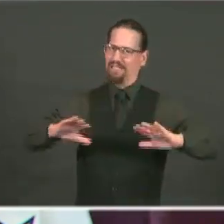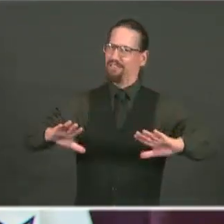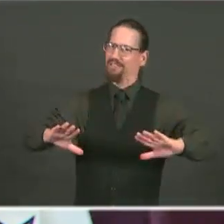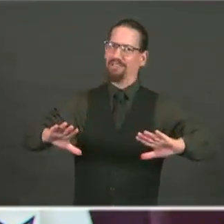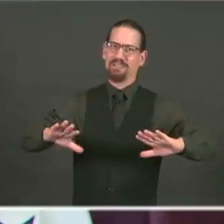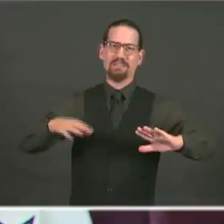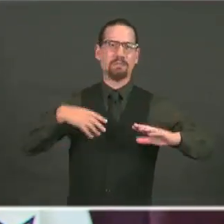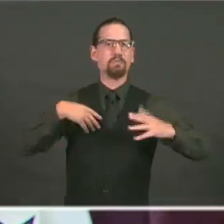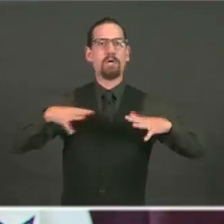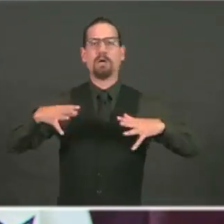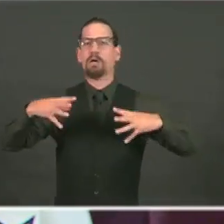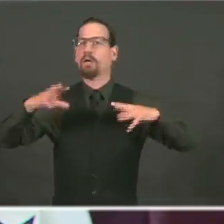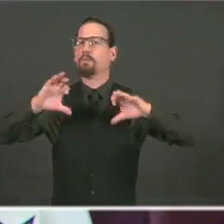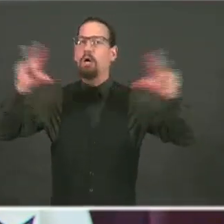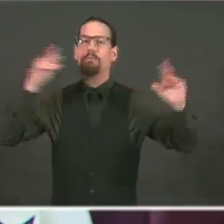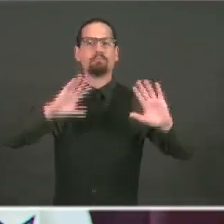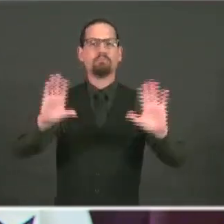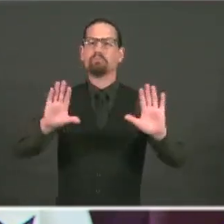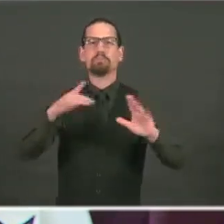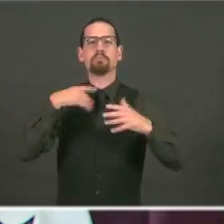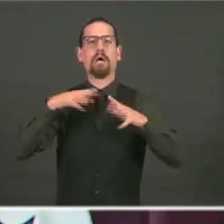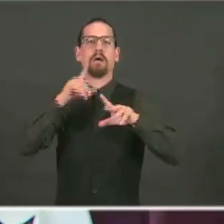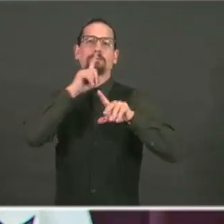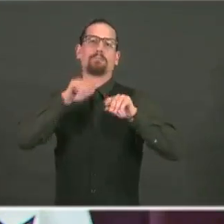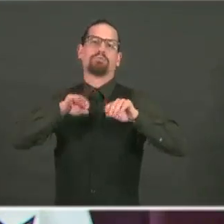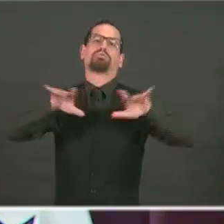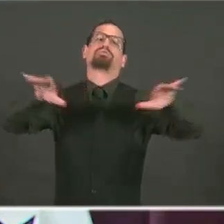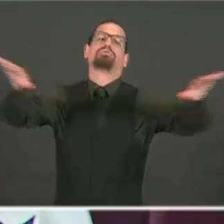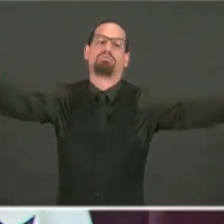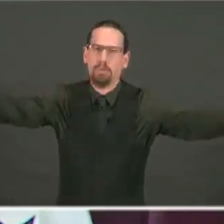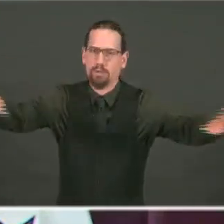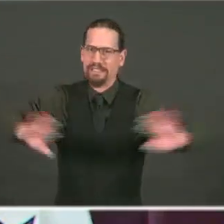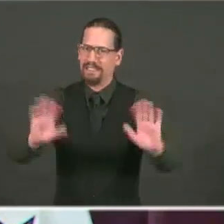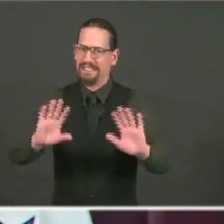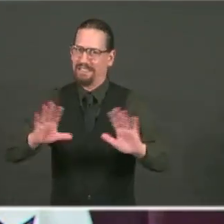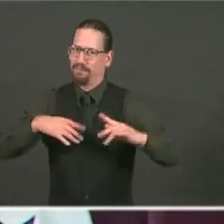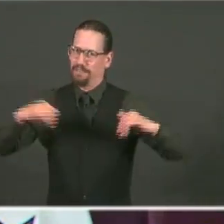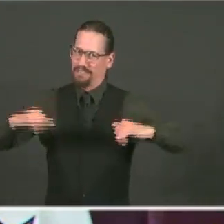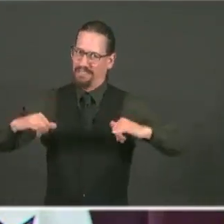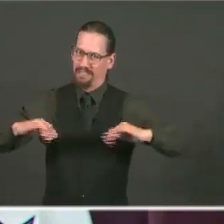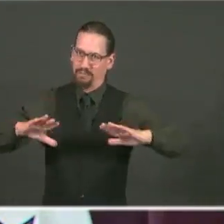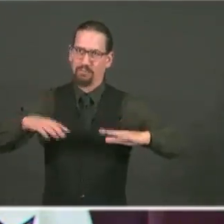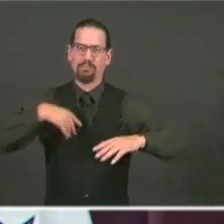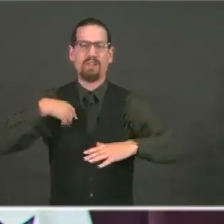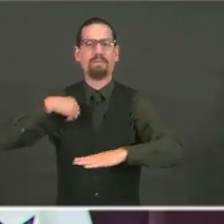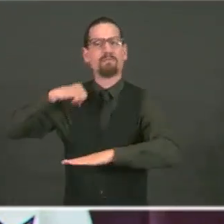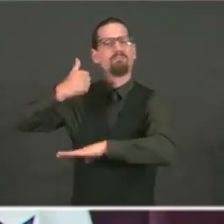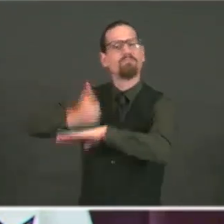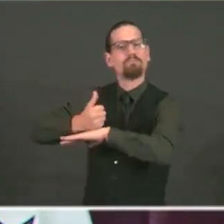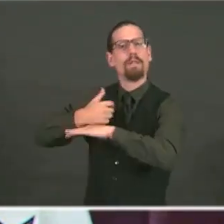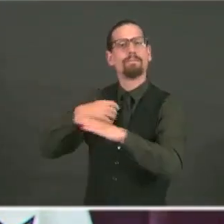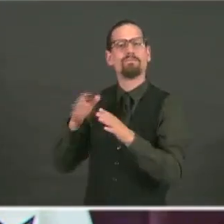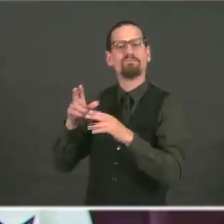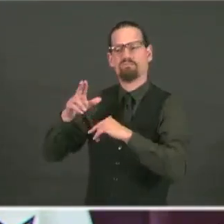TO THE PEOPLE OF RHODE ISLAND WHO ARE CONCERNED, WE HAVE A GOOD SYSTEM, WE ARE TESTING, WE